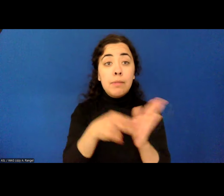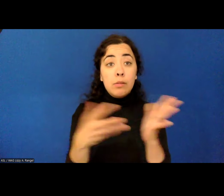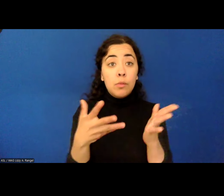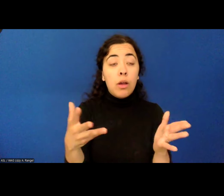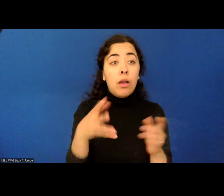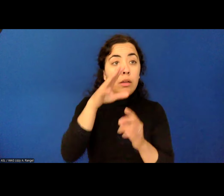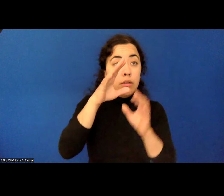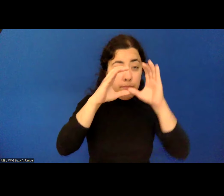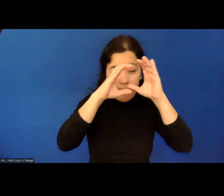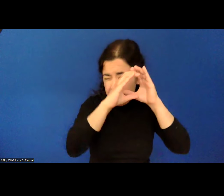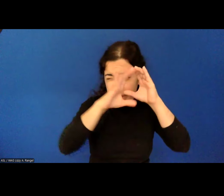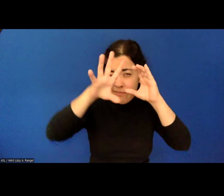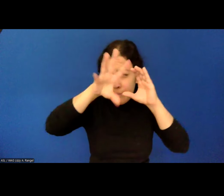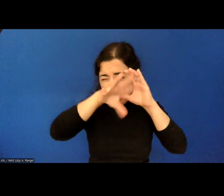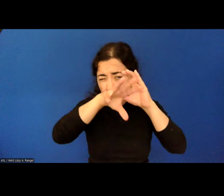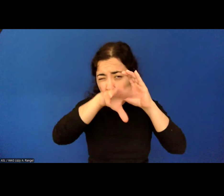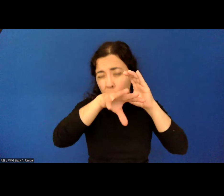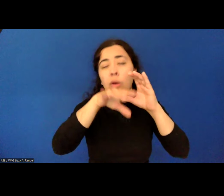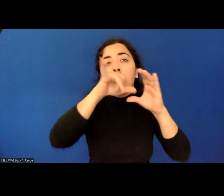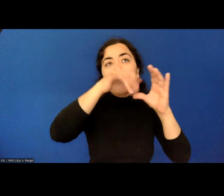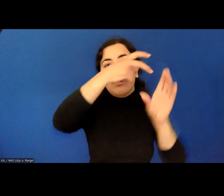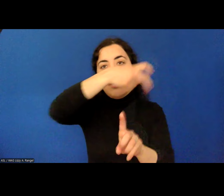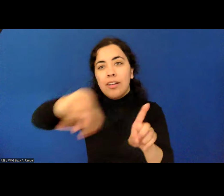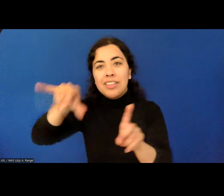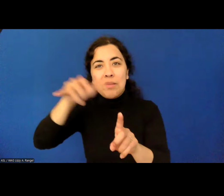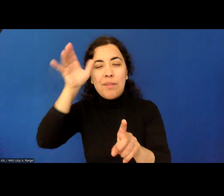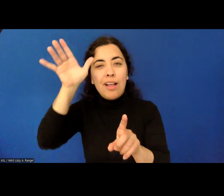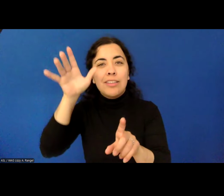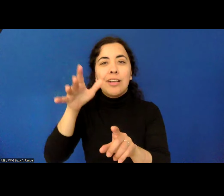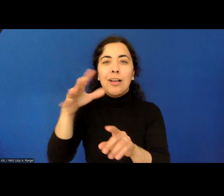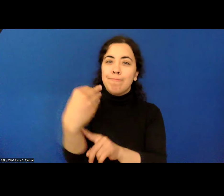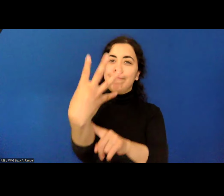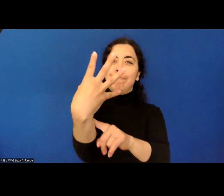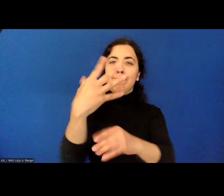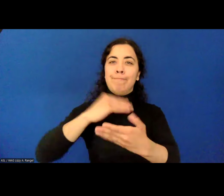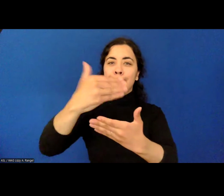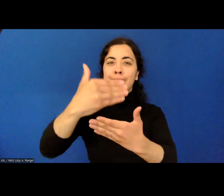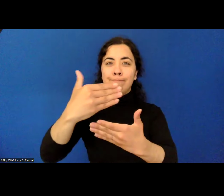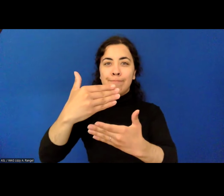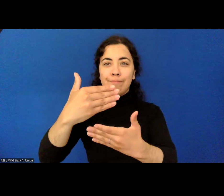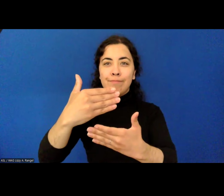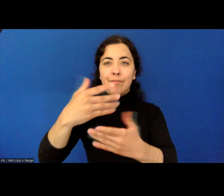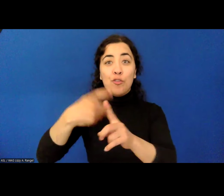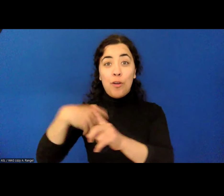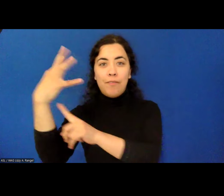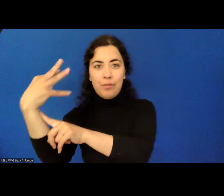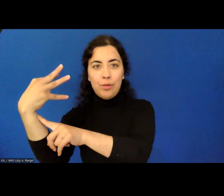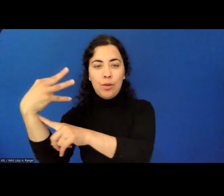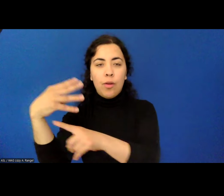something like a web cam that can be picked up by a software such as OBS Studio or it could be